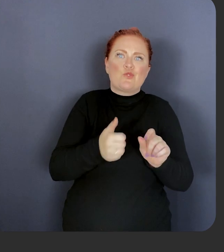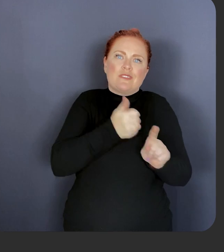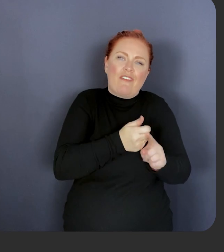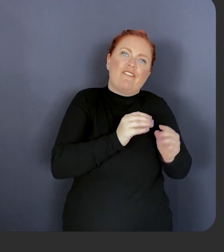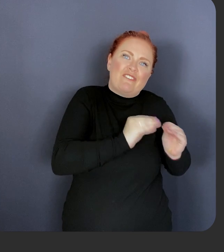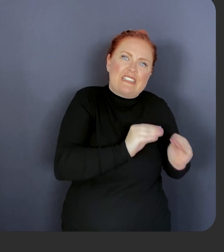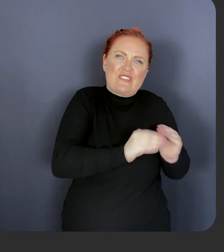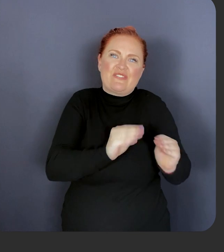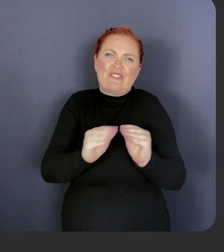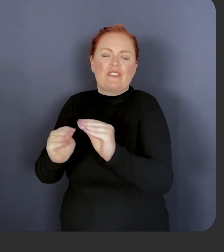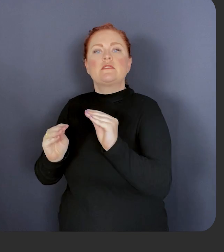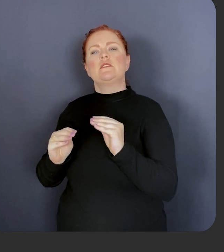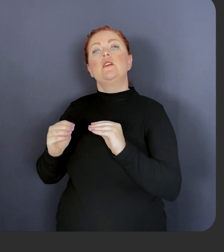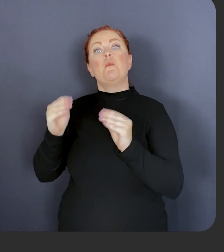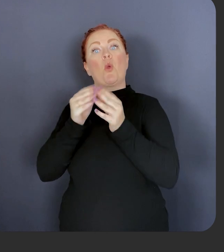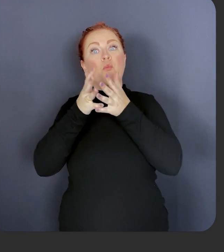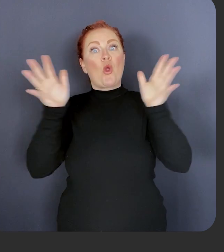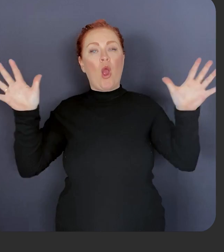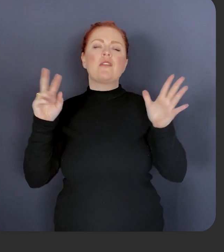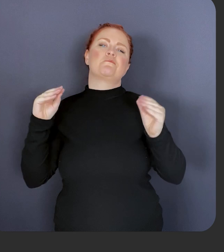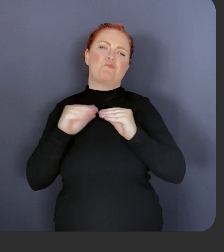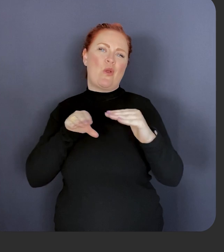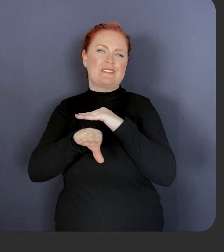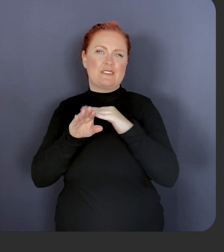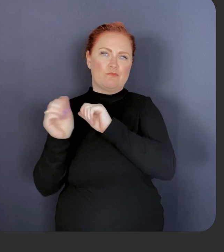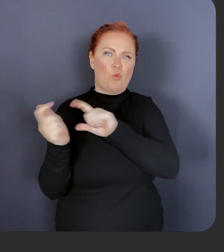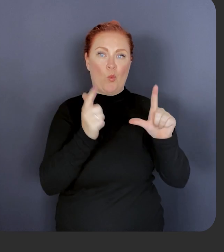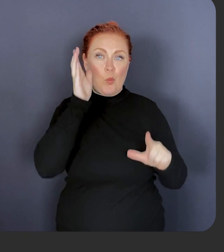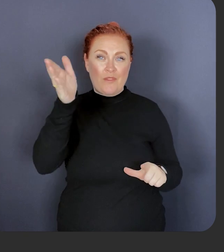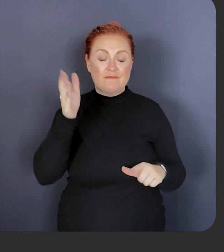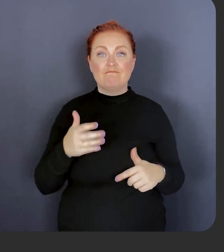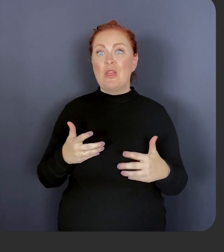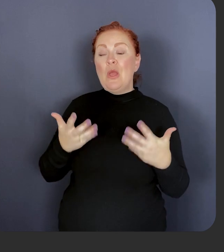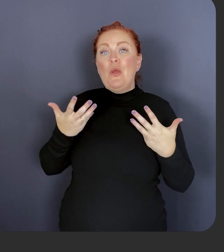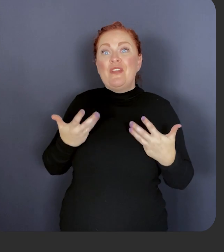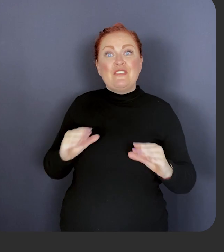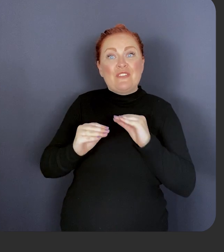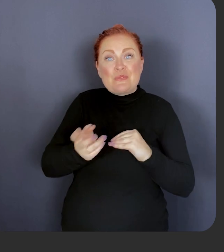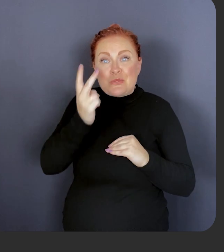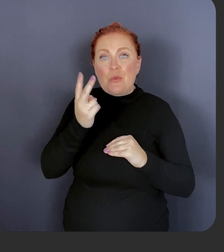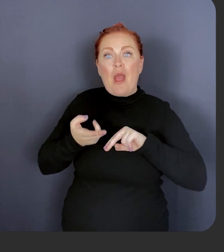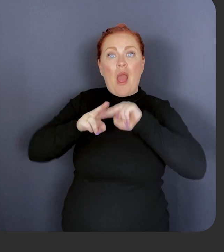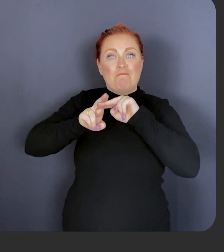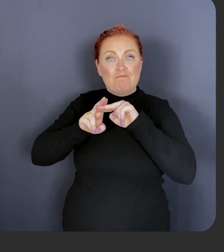that back color is darker. The broader go, the more accessible it's going to be. We've fix two things. We've gotten our score up two points.